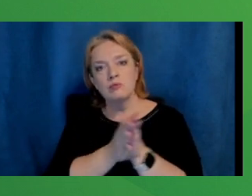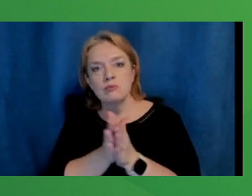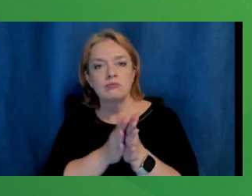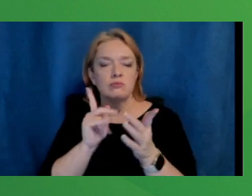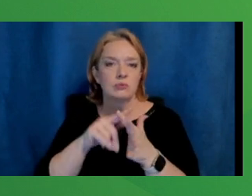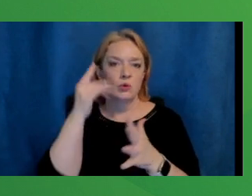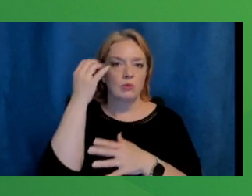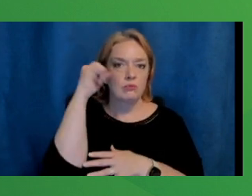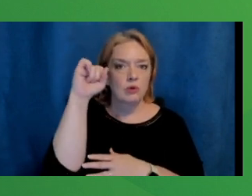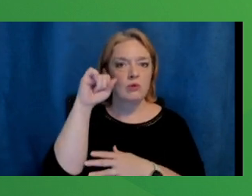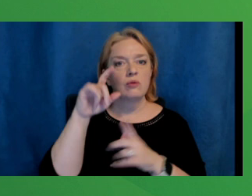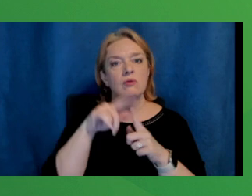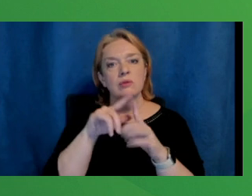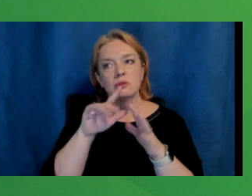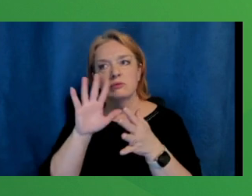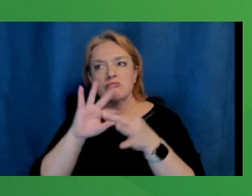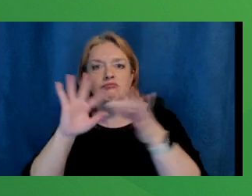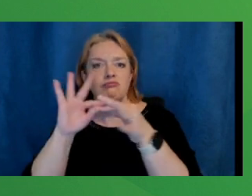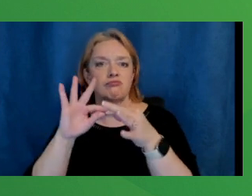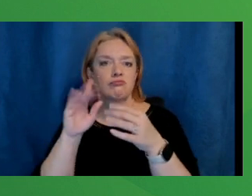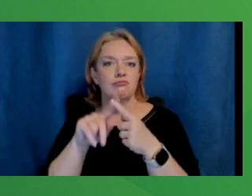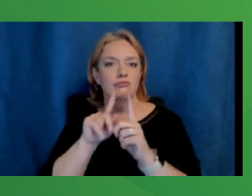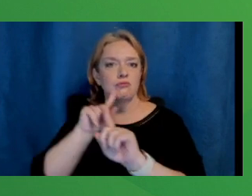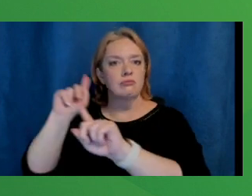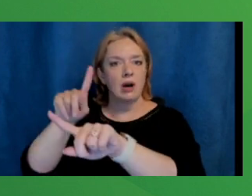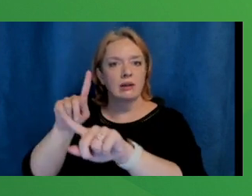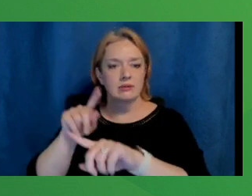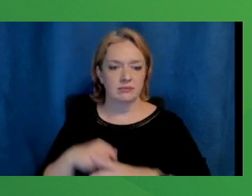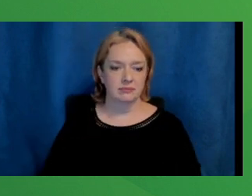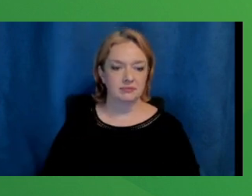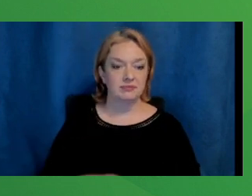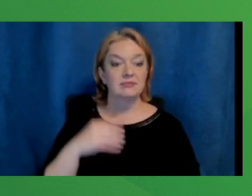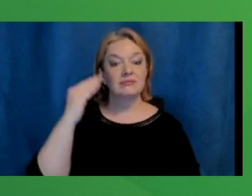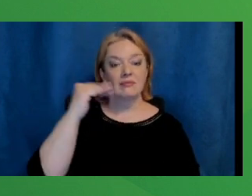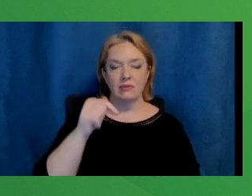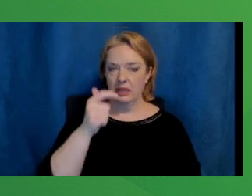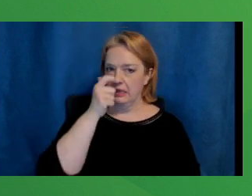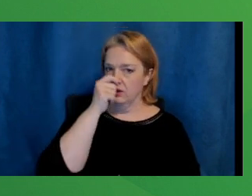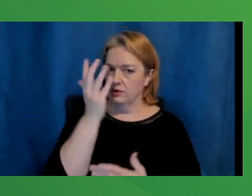Interesting slides here. Interesting part of our research study the notion of measuring